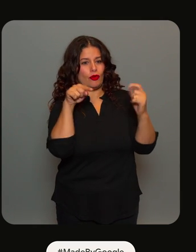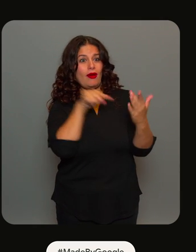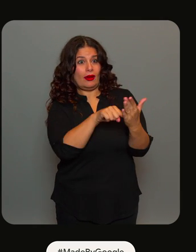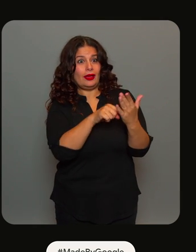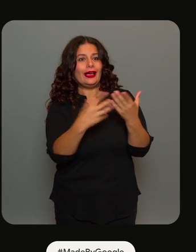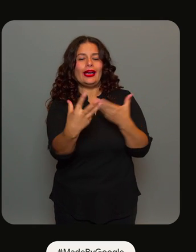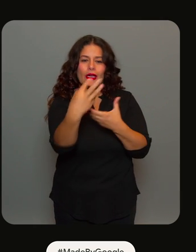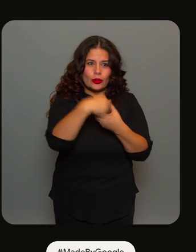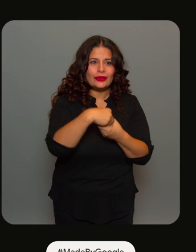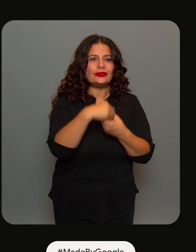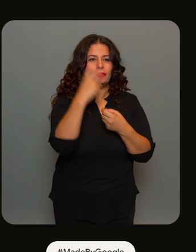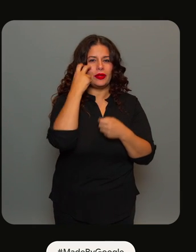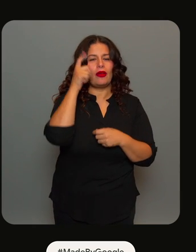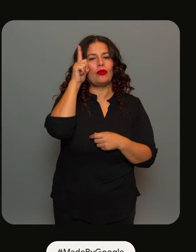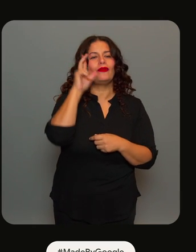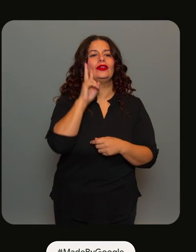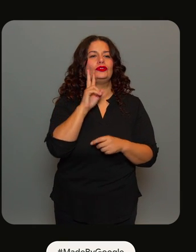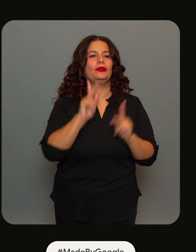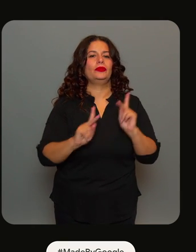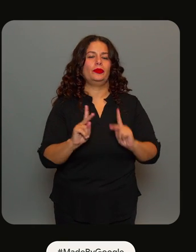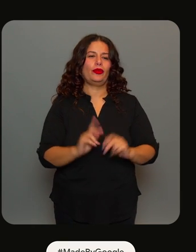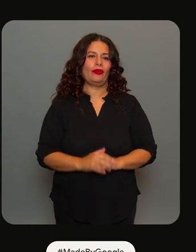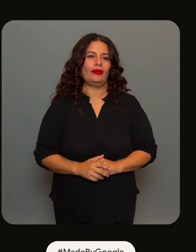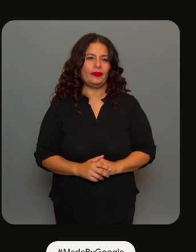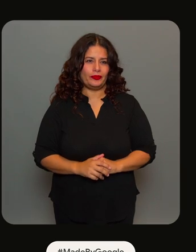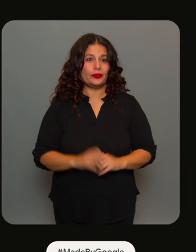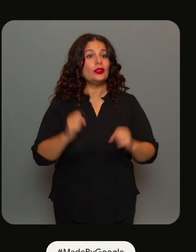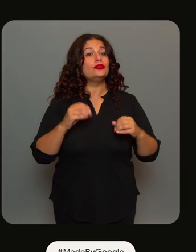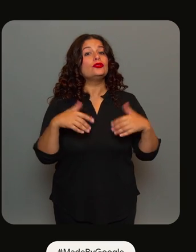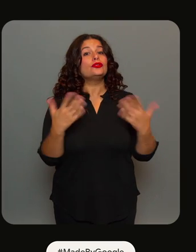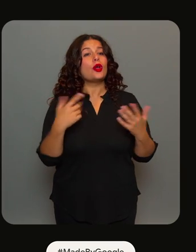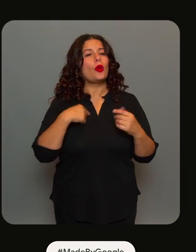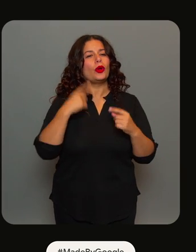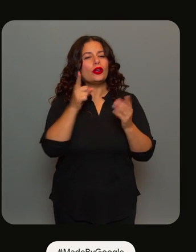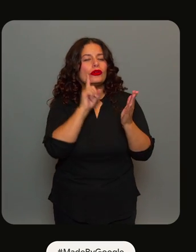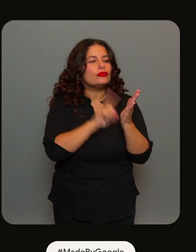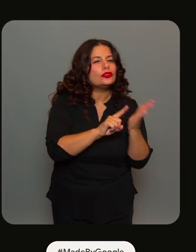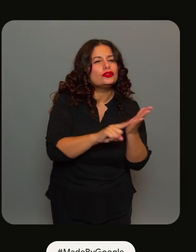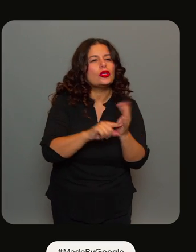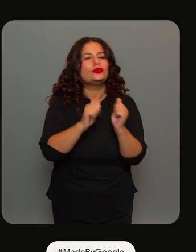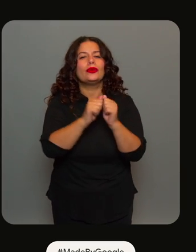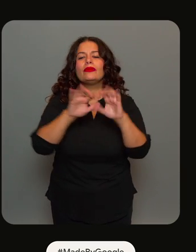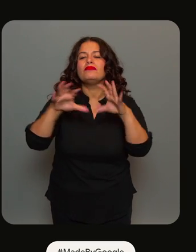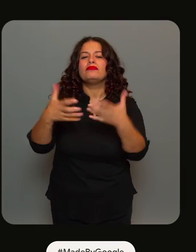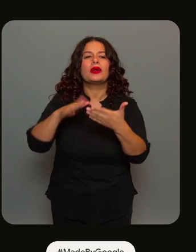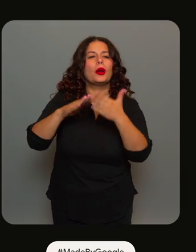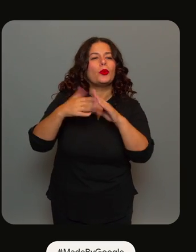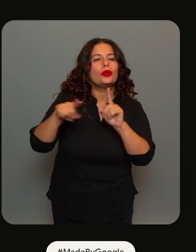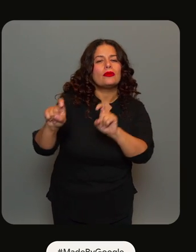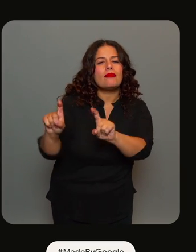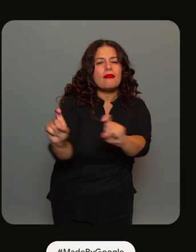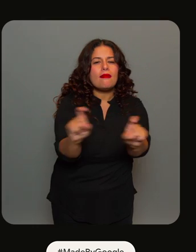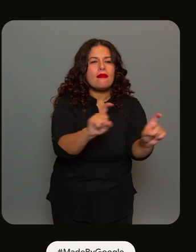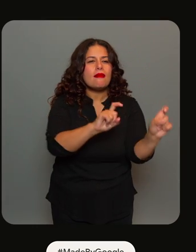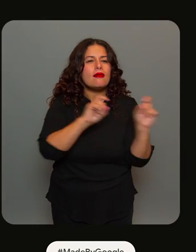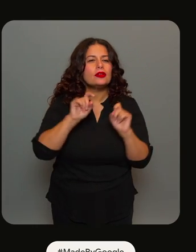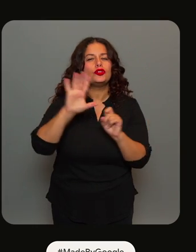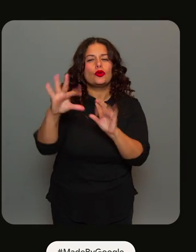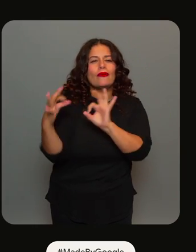Three, two, one. Photo taken. We are constantly checking with our blind and low-vision users because their feedback helps make our product much better.